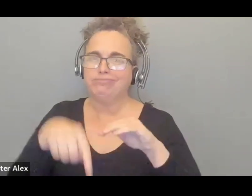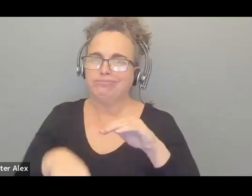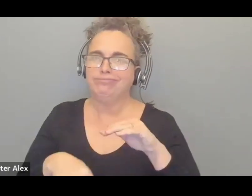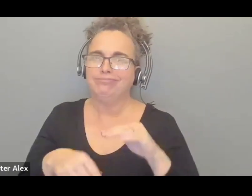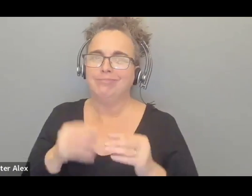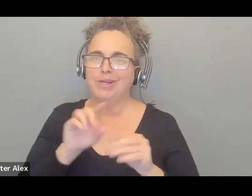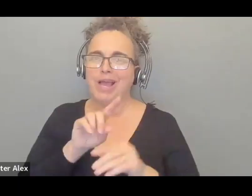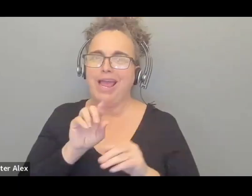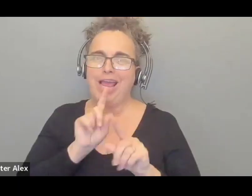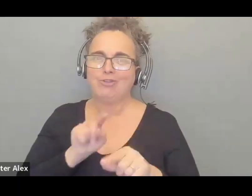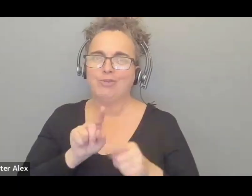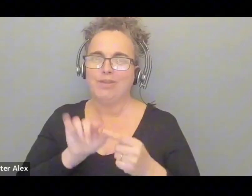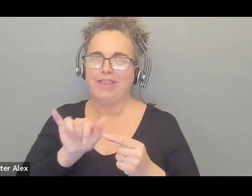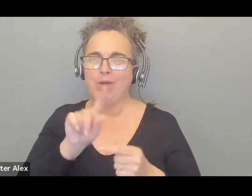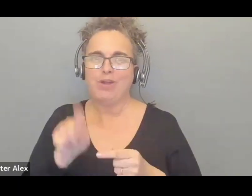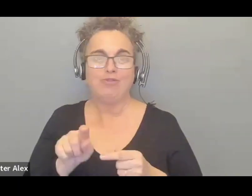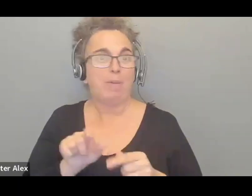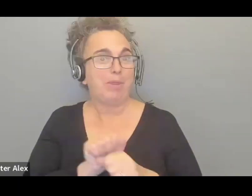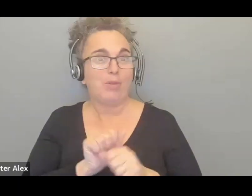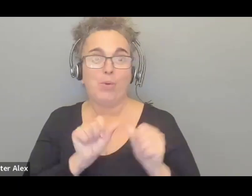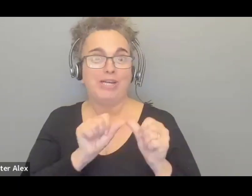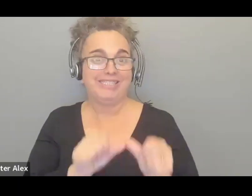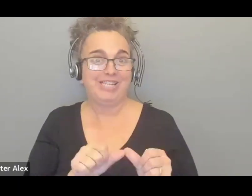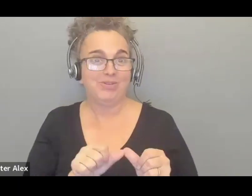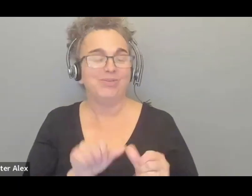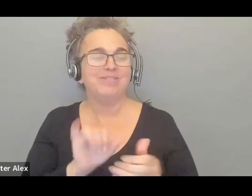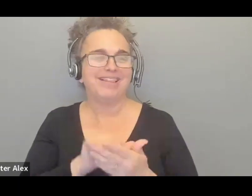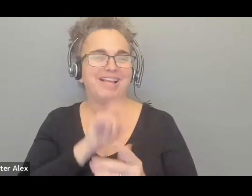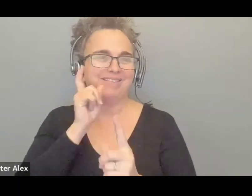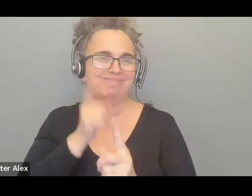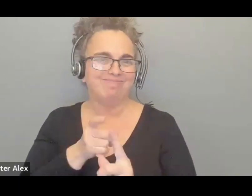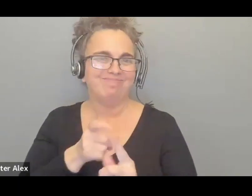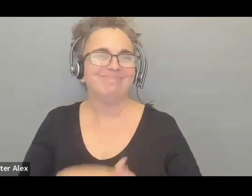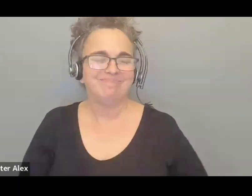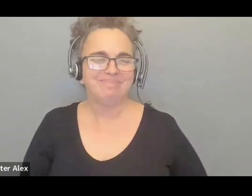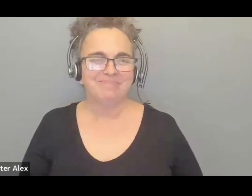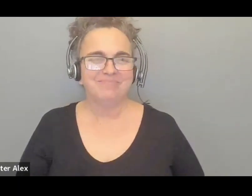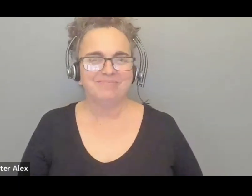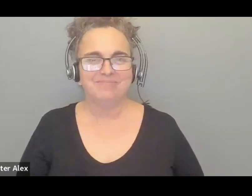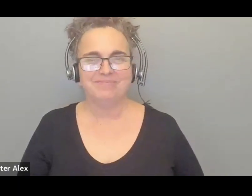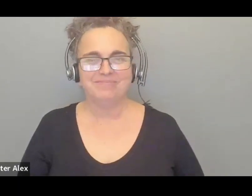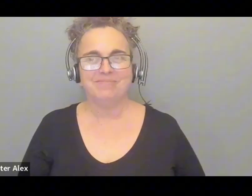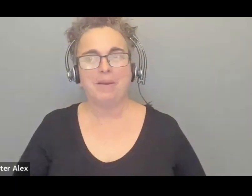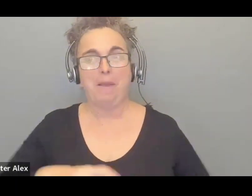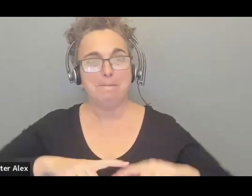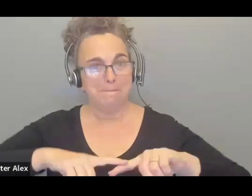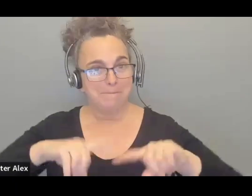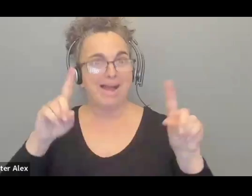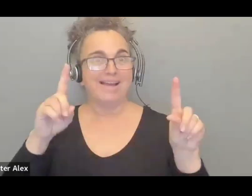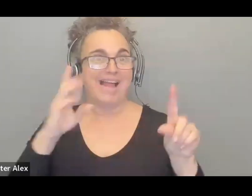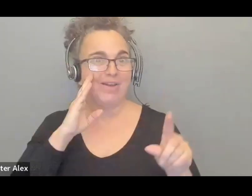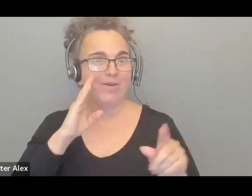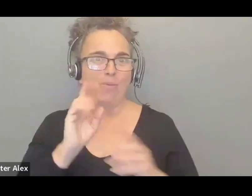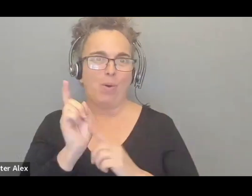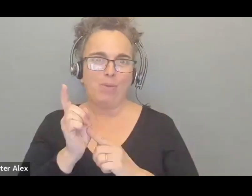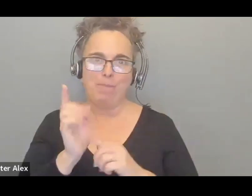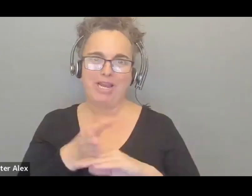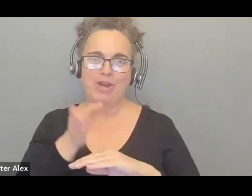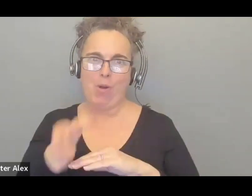but the work continues I think is the takeaway there. But I know we're one minute over here.